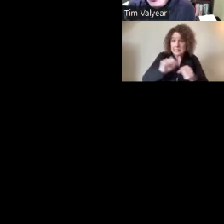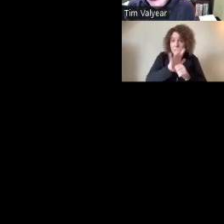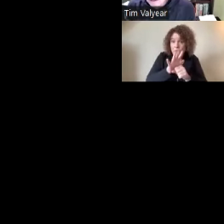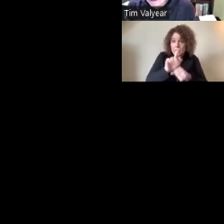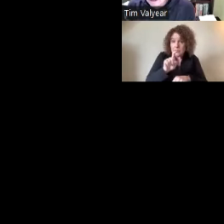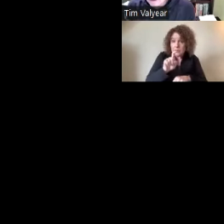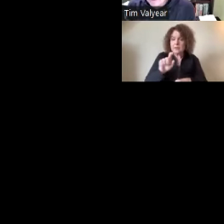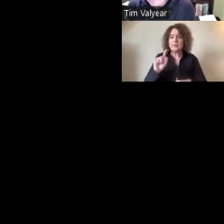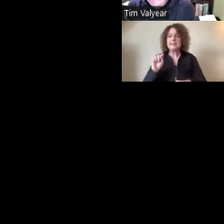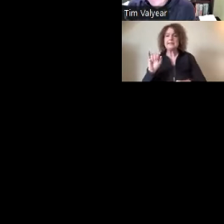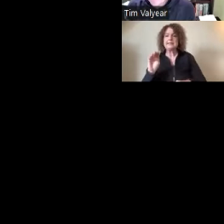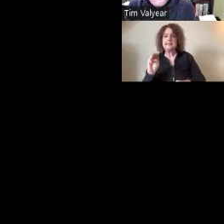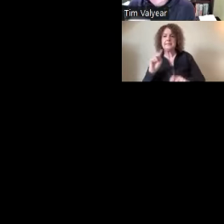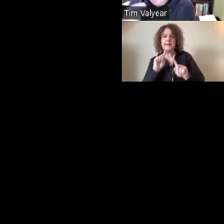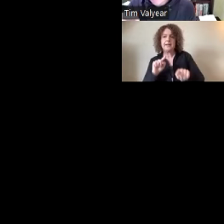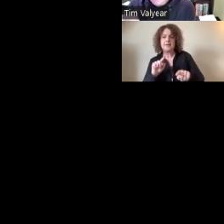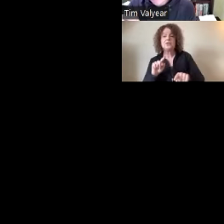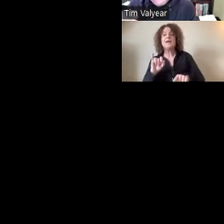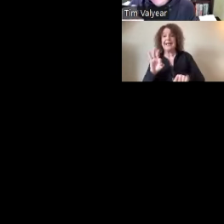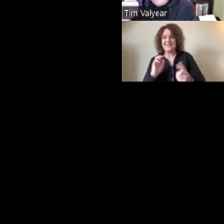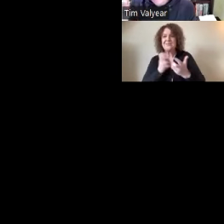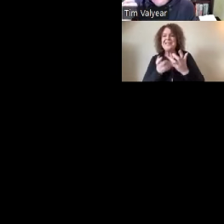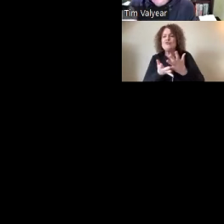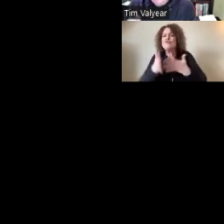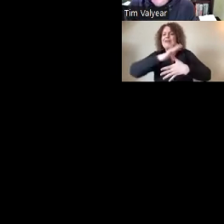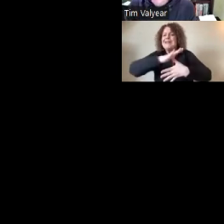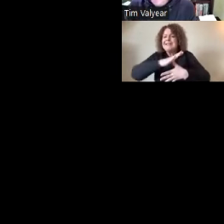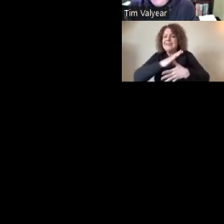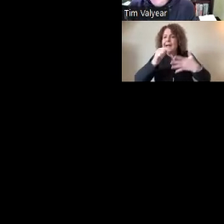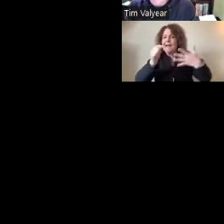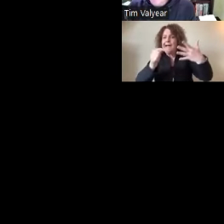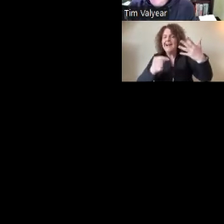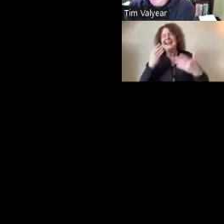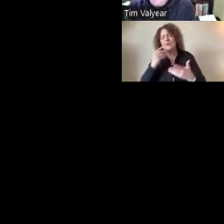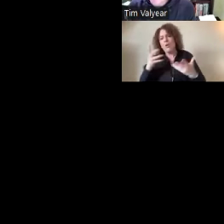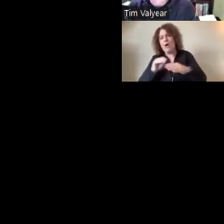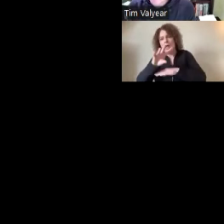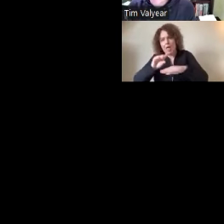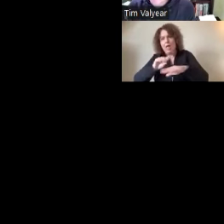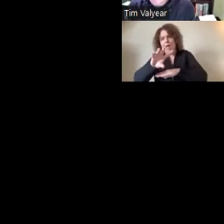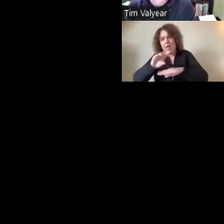question, are there still clinics for COVID testing available? » SPEAKER: Yes. If you are --